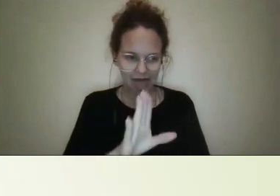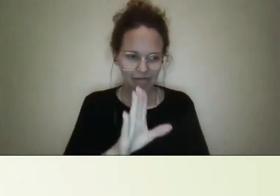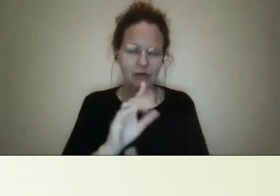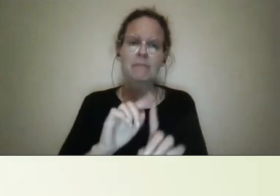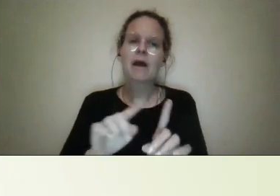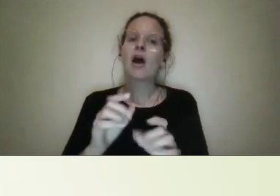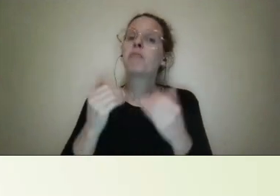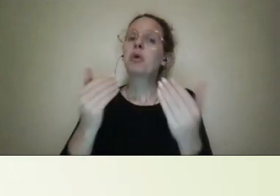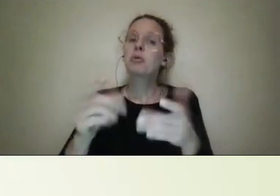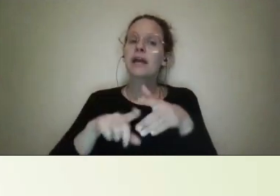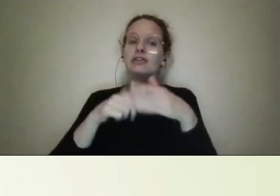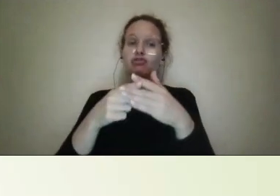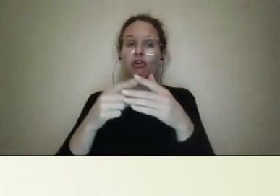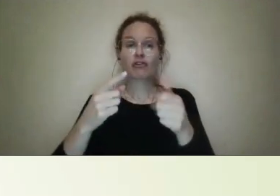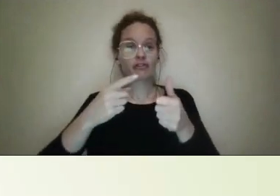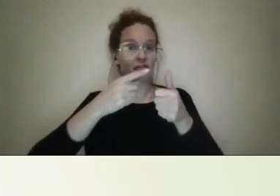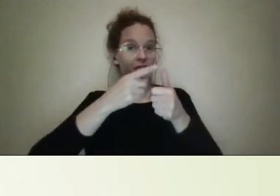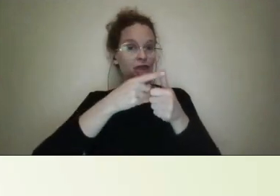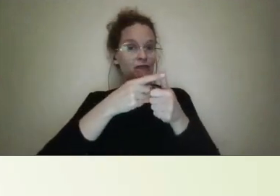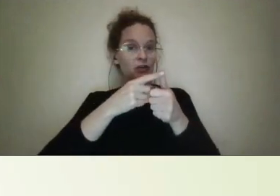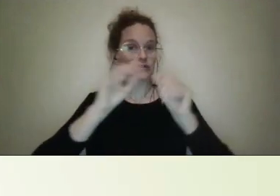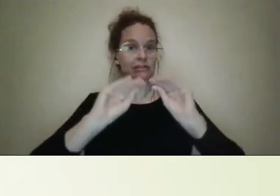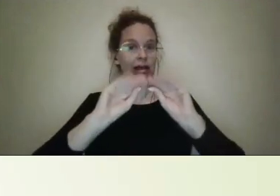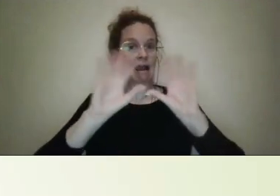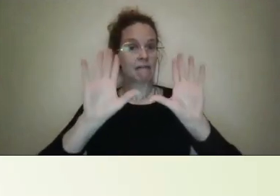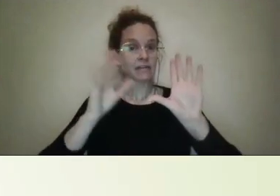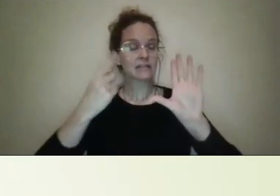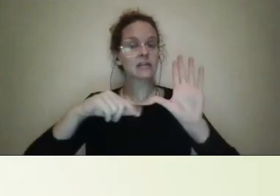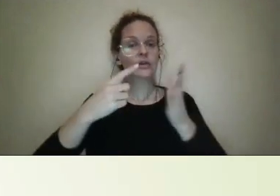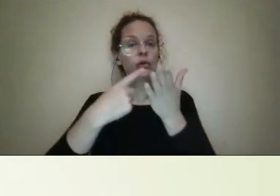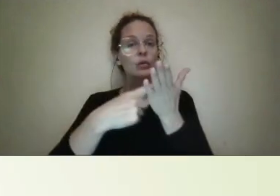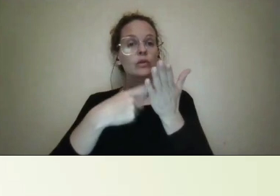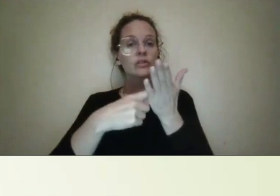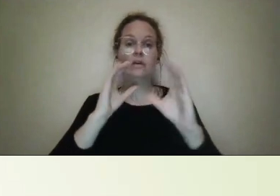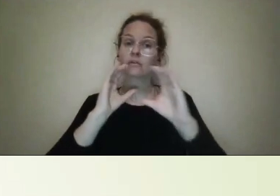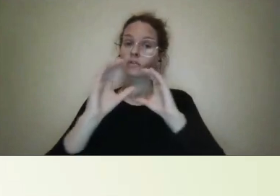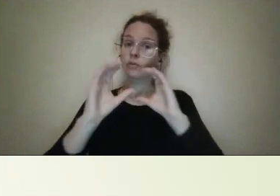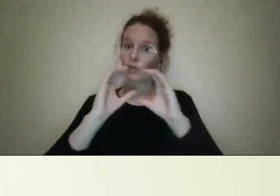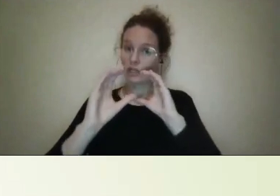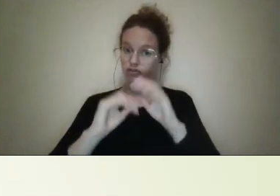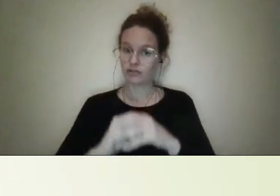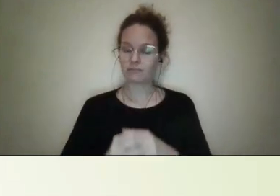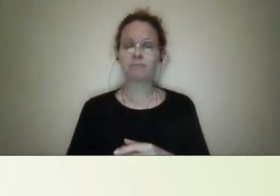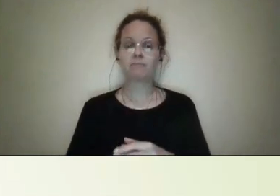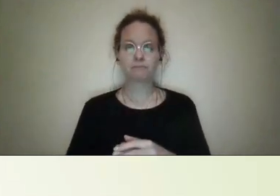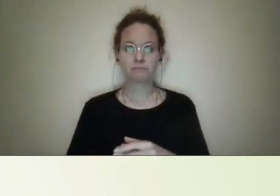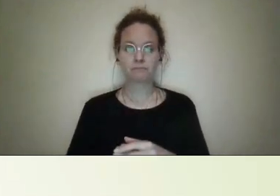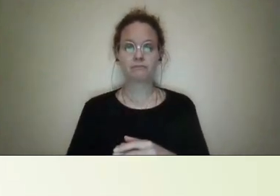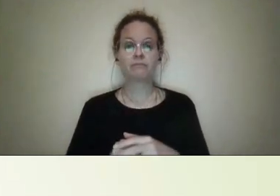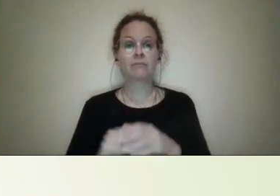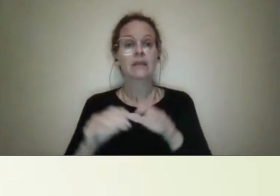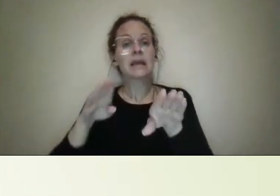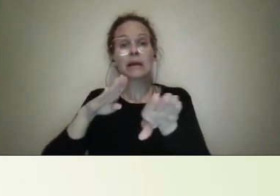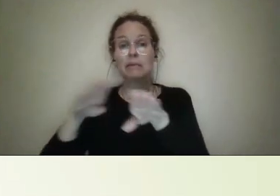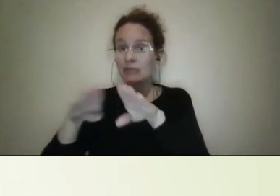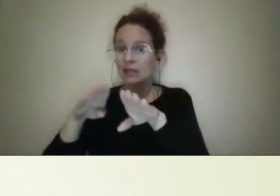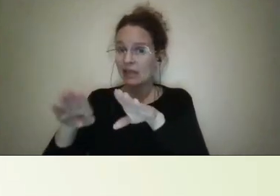So, first thing, obviously, we're going to talk about is communication. Behavior is a form of